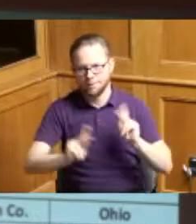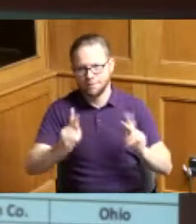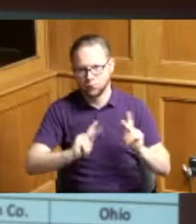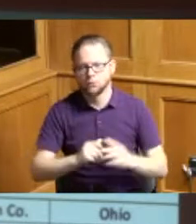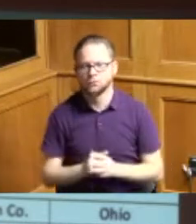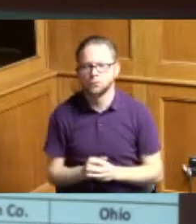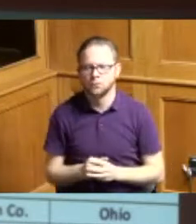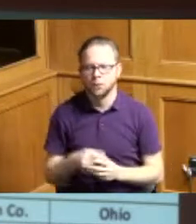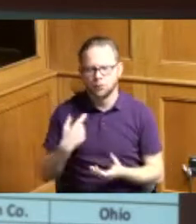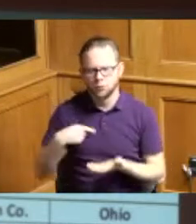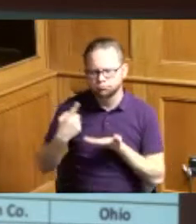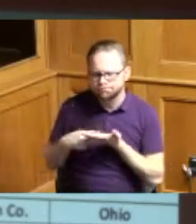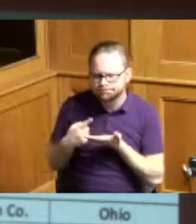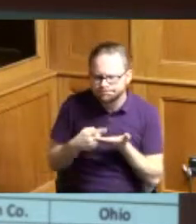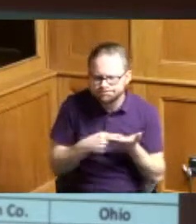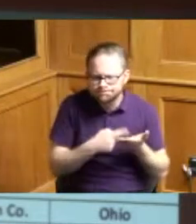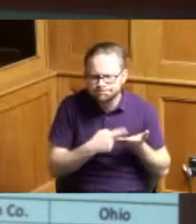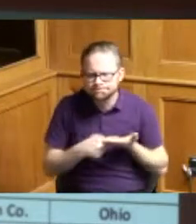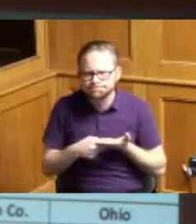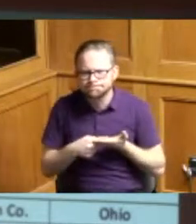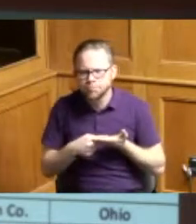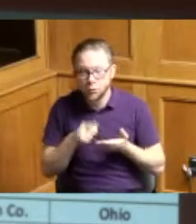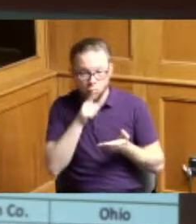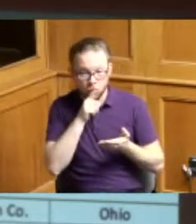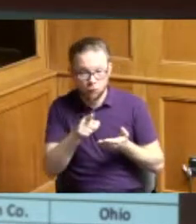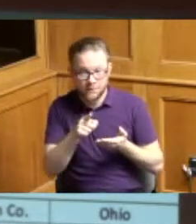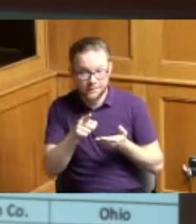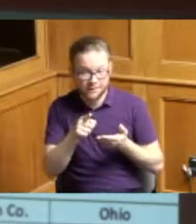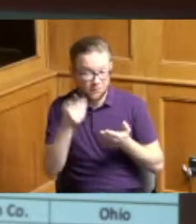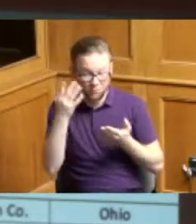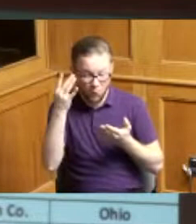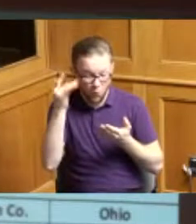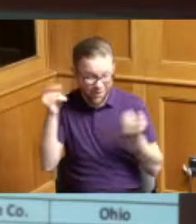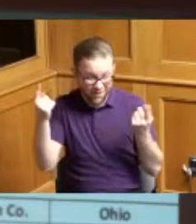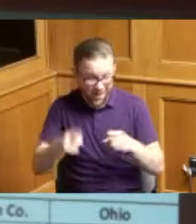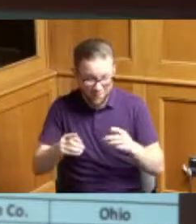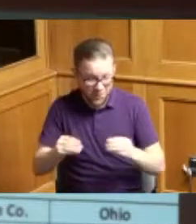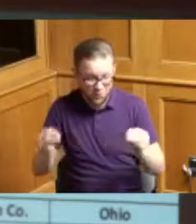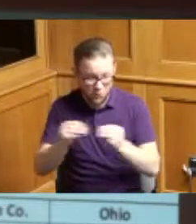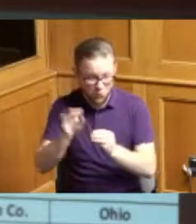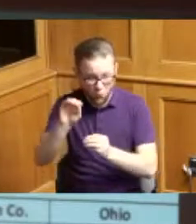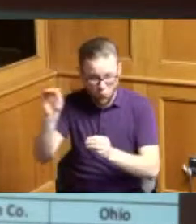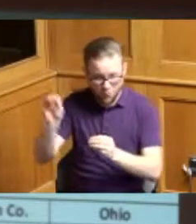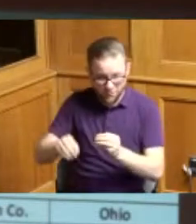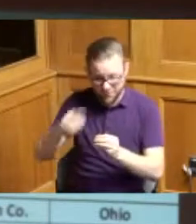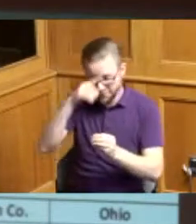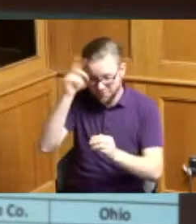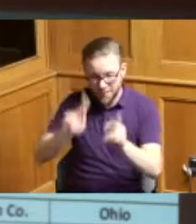internally I think probably the number one factor if I had to guess really is related to vaccination